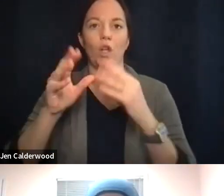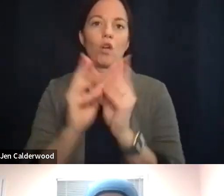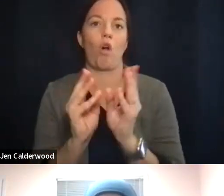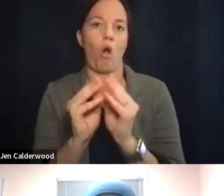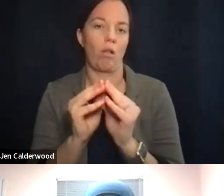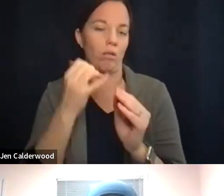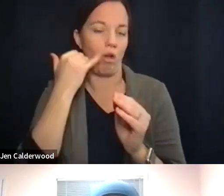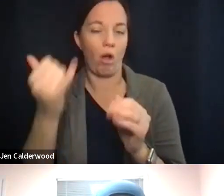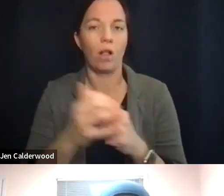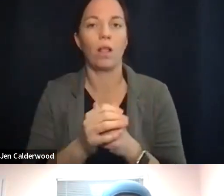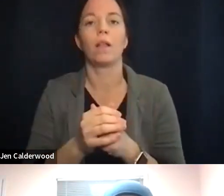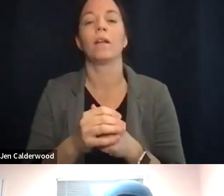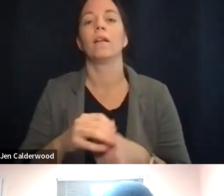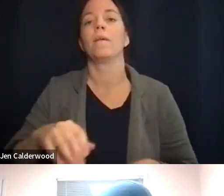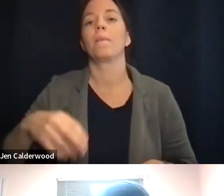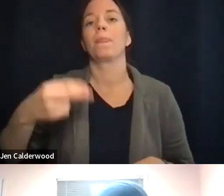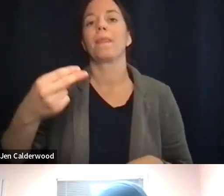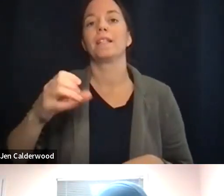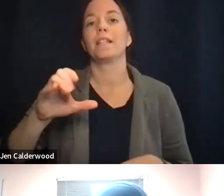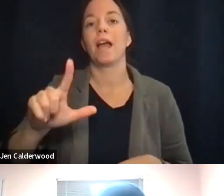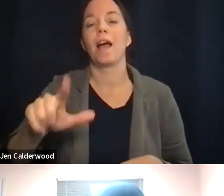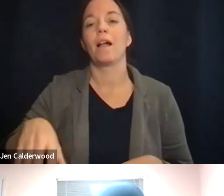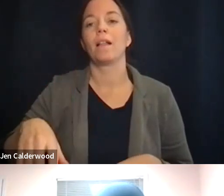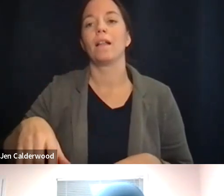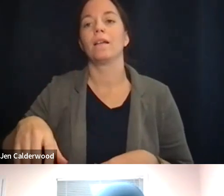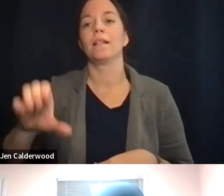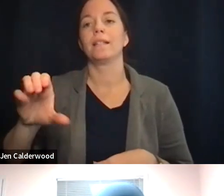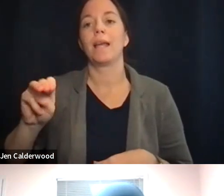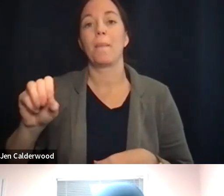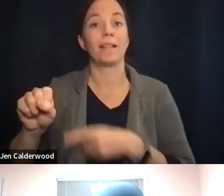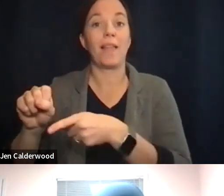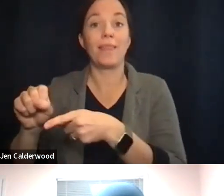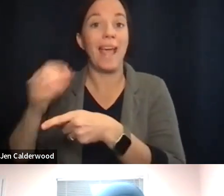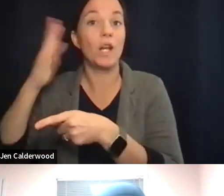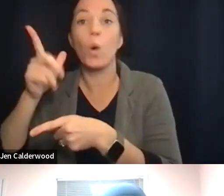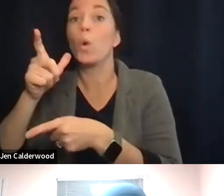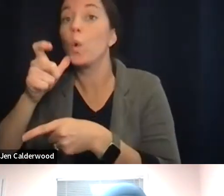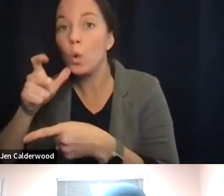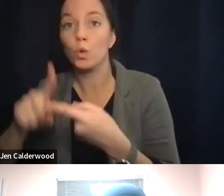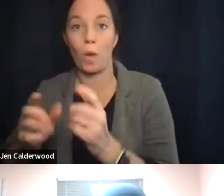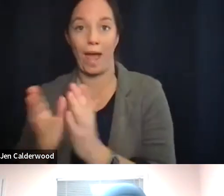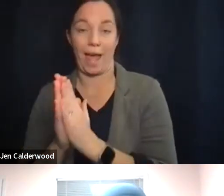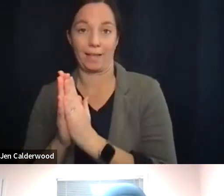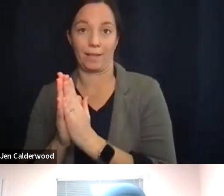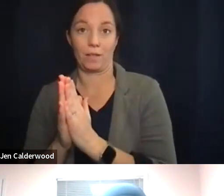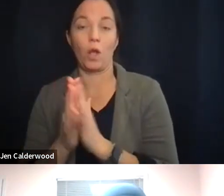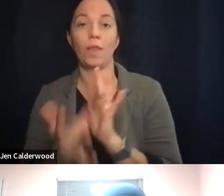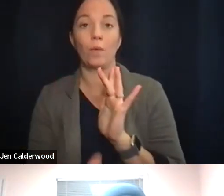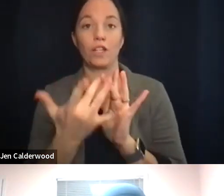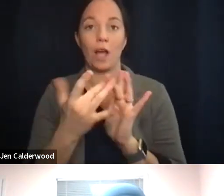I found out about CMS coming to Kansas because ACL reached out and said who should be on the call for this? I found out about Cms coming to Kansas, because Acl reached out and said who should be on the call for this, because Acl and Cms. Because ACL and CMS will specifically CMS they didn't know.